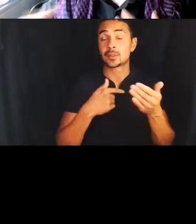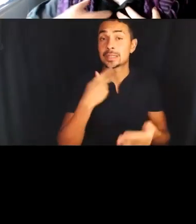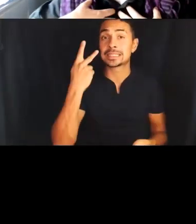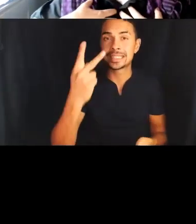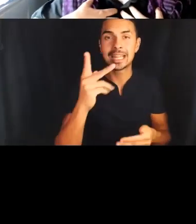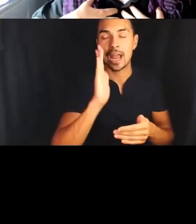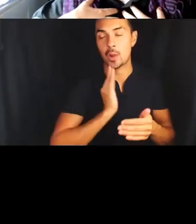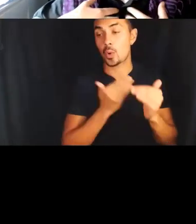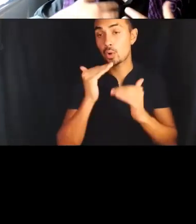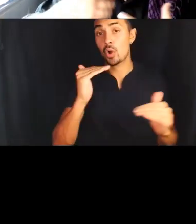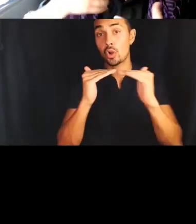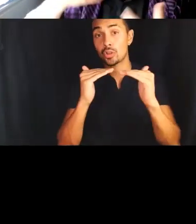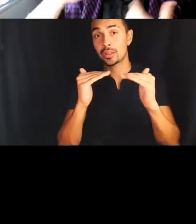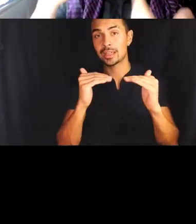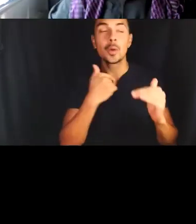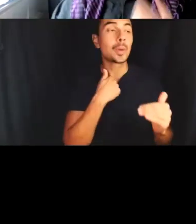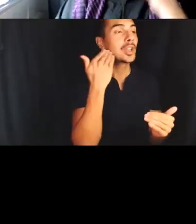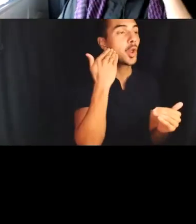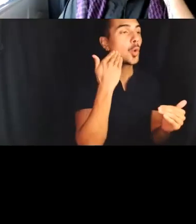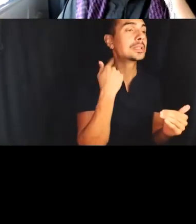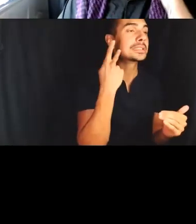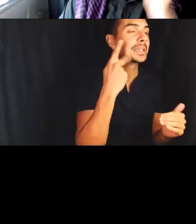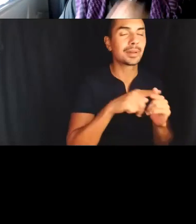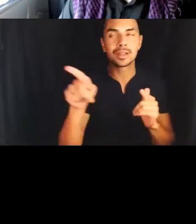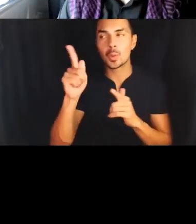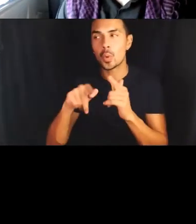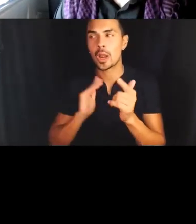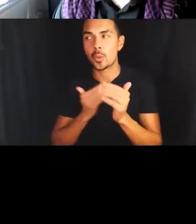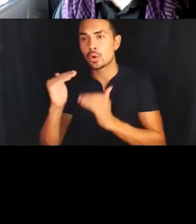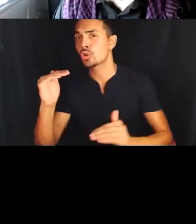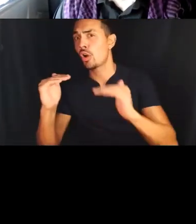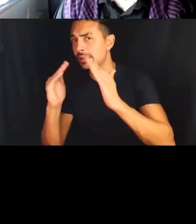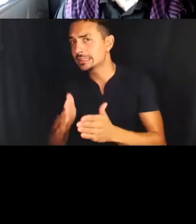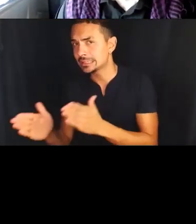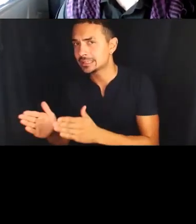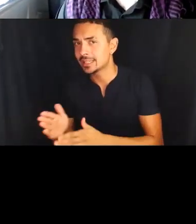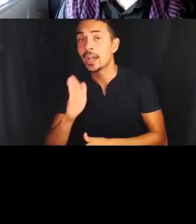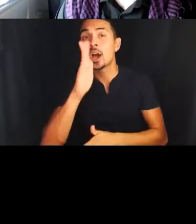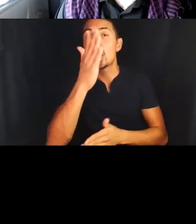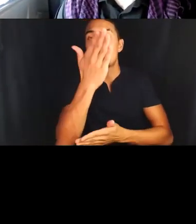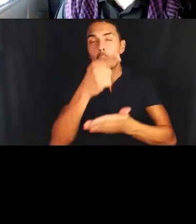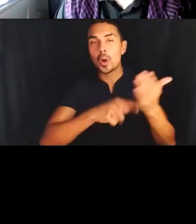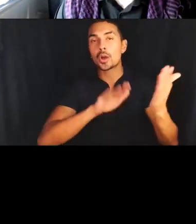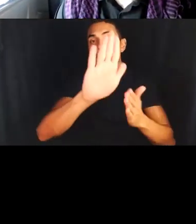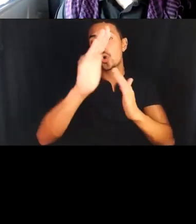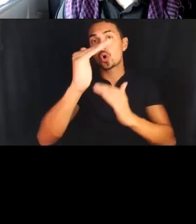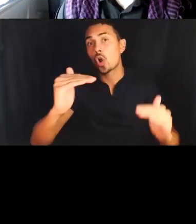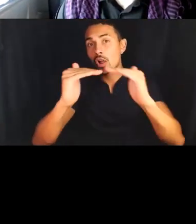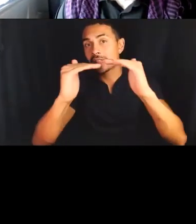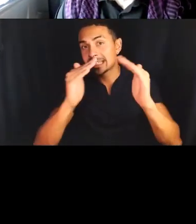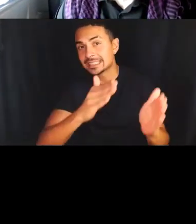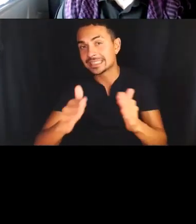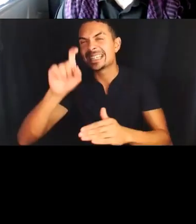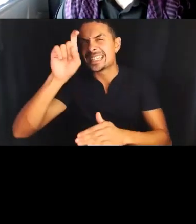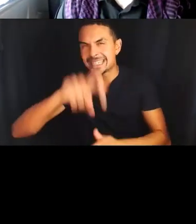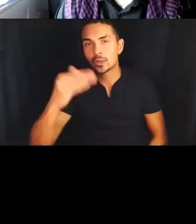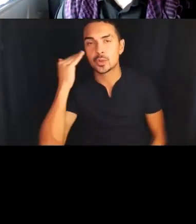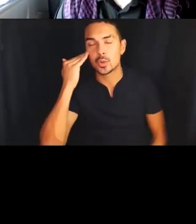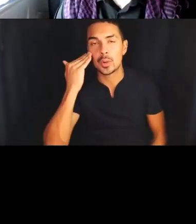than what we need to know. So if you were thinking about your colleagues who may not always know what they need to know